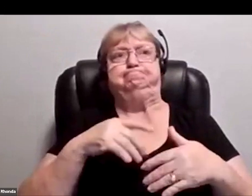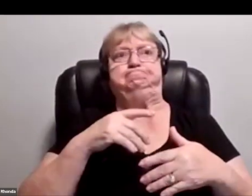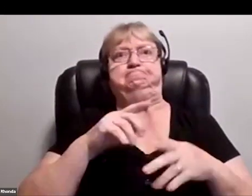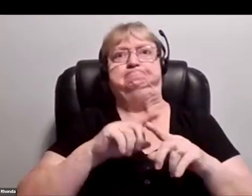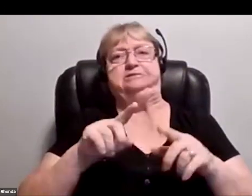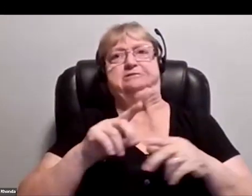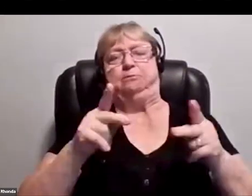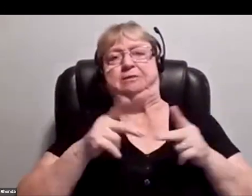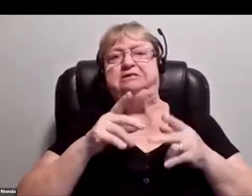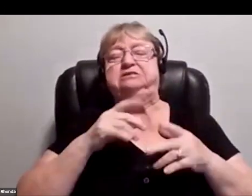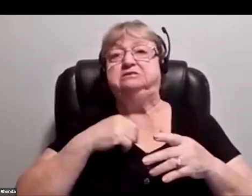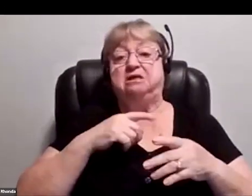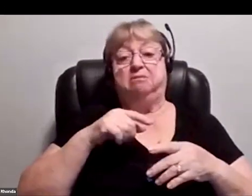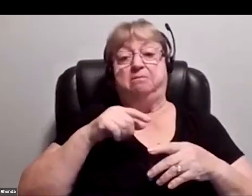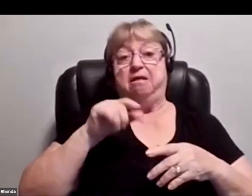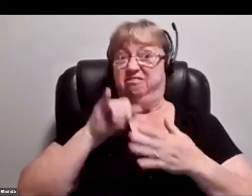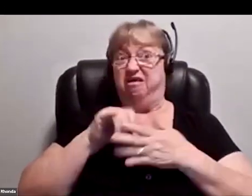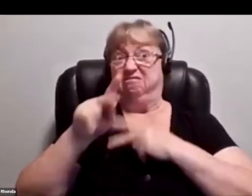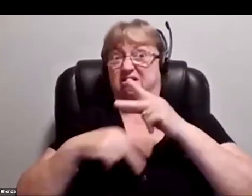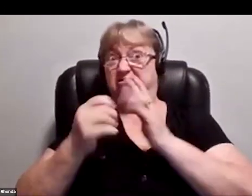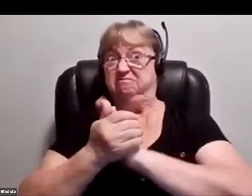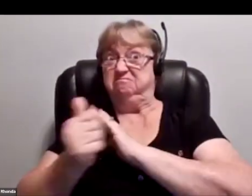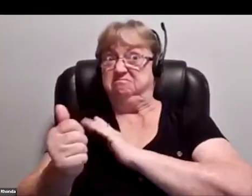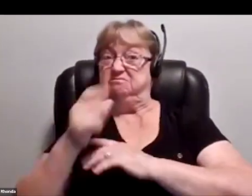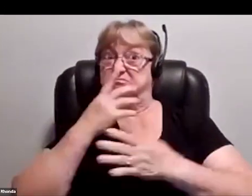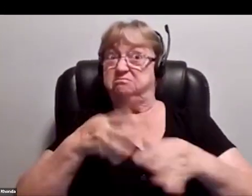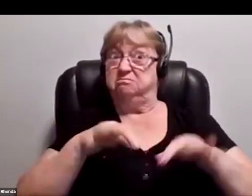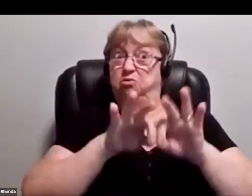in environments that require a lot of independent work